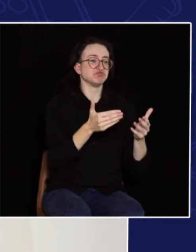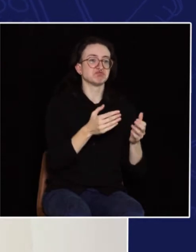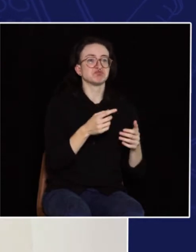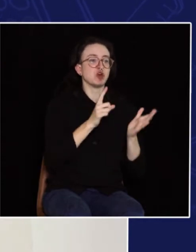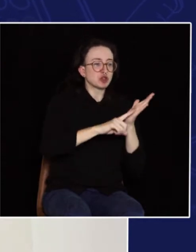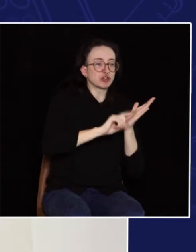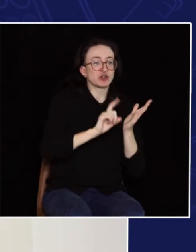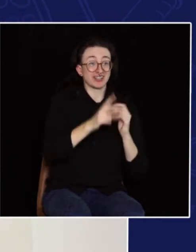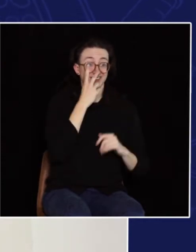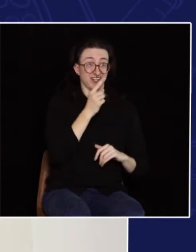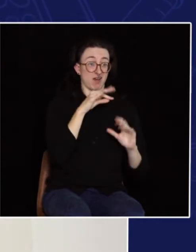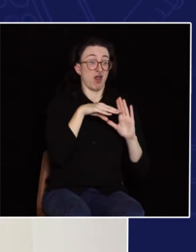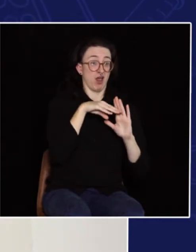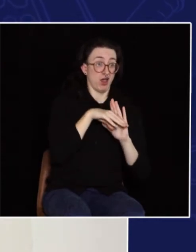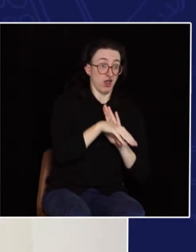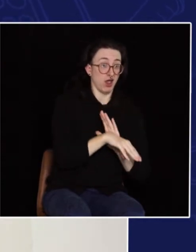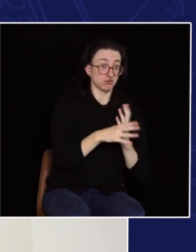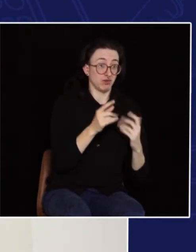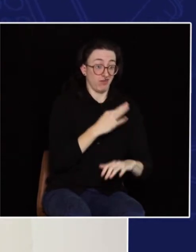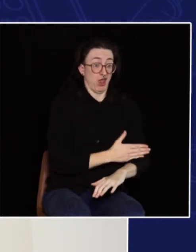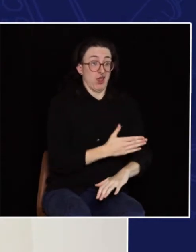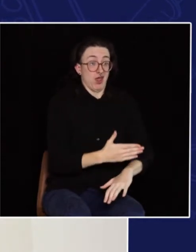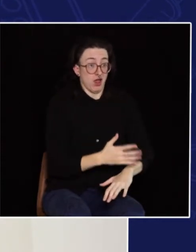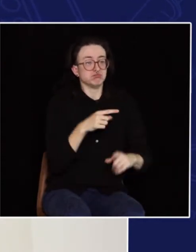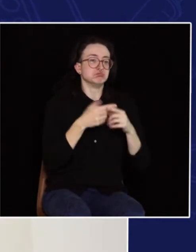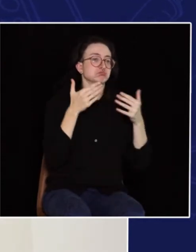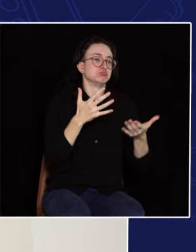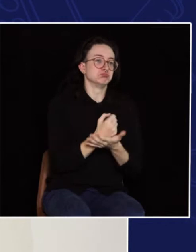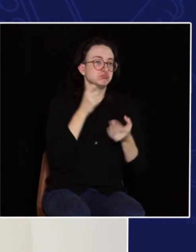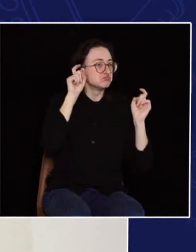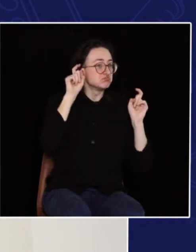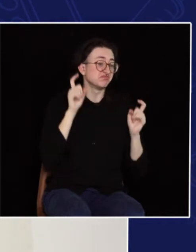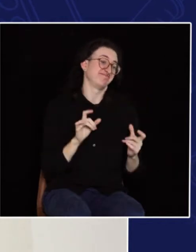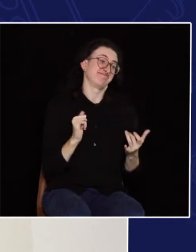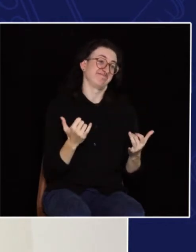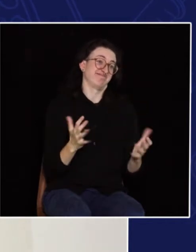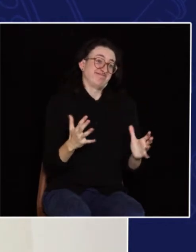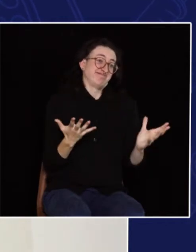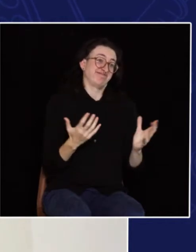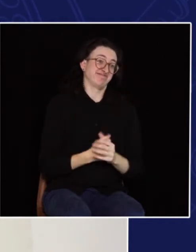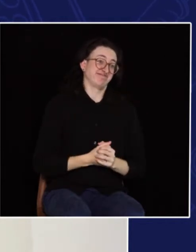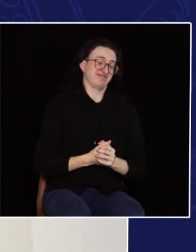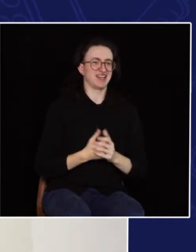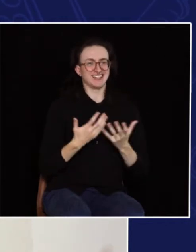And, “You just regularly check if it gets worse, and then get amplifiers and that’s it.”